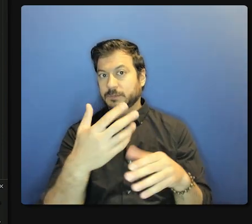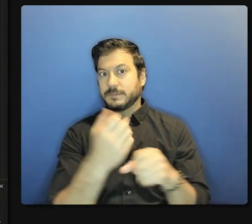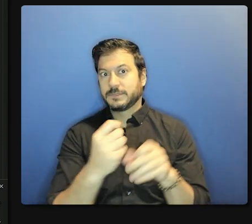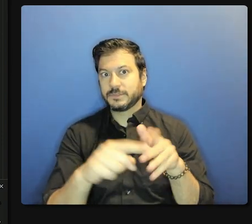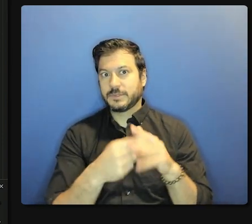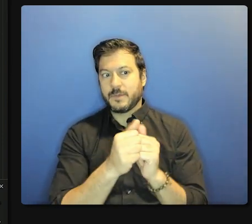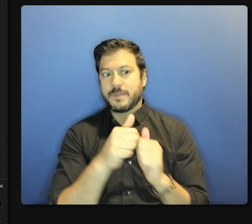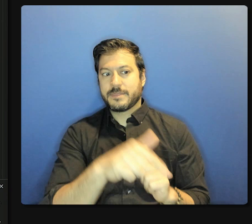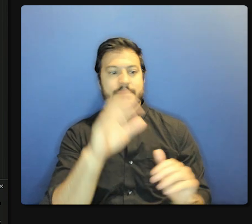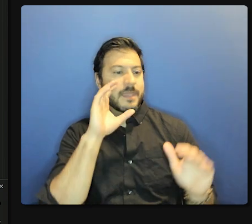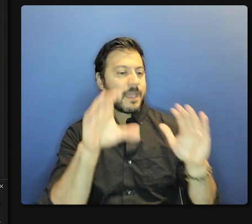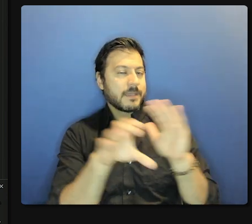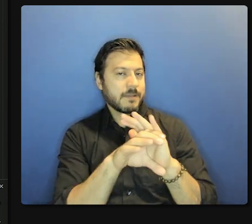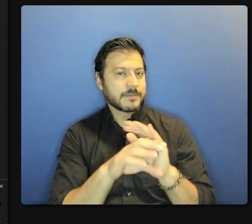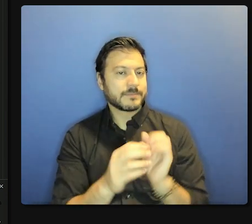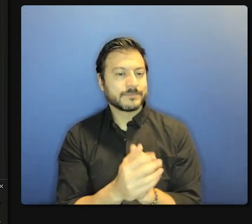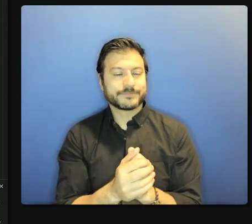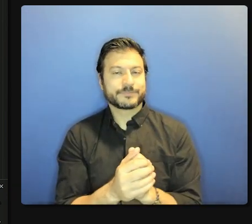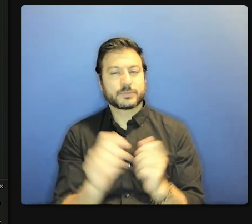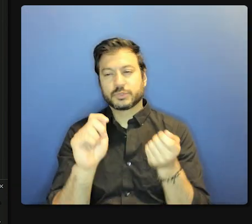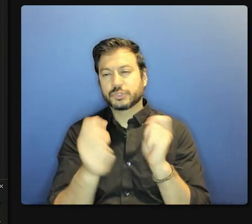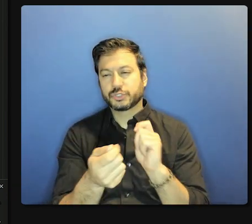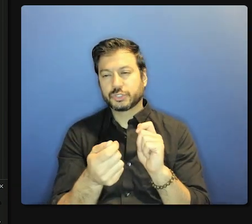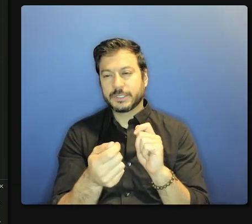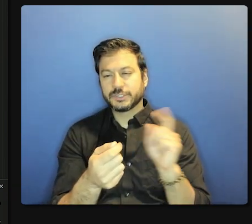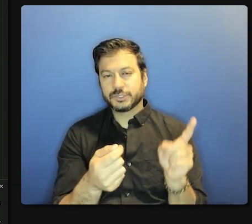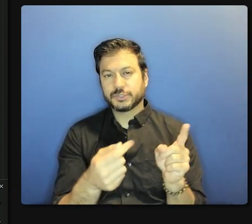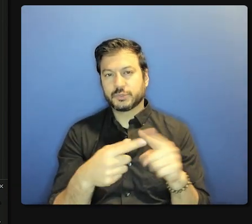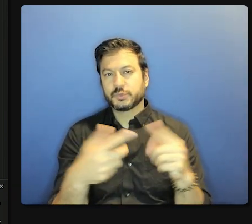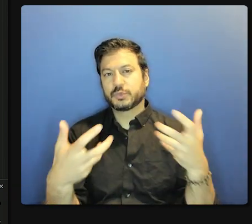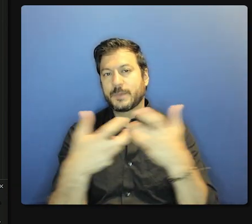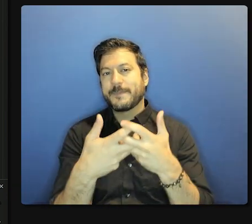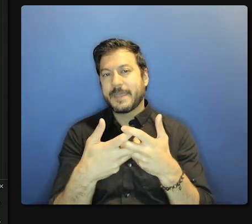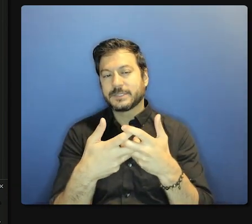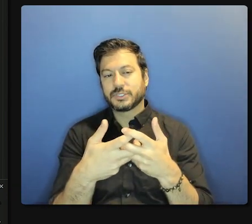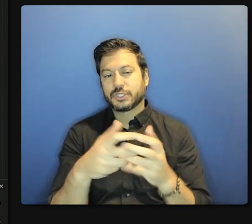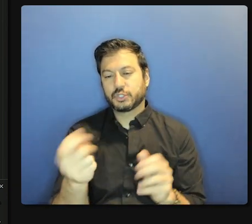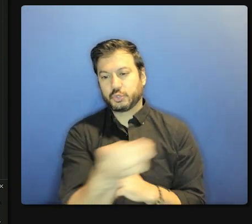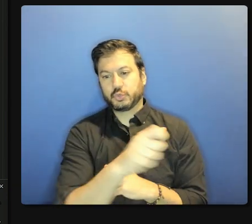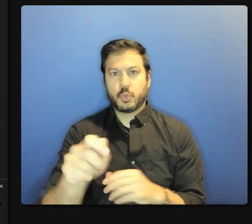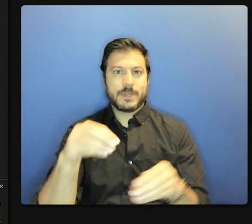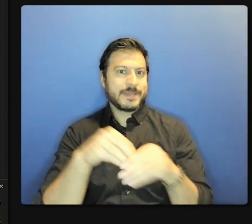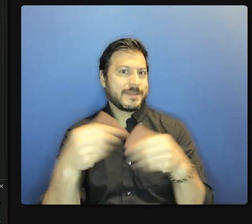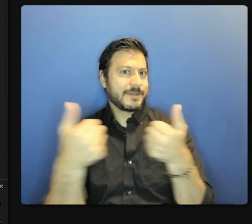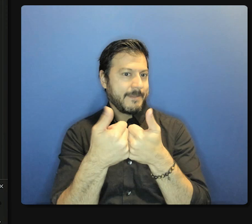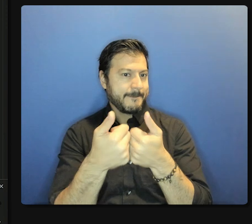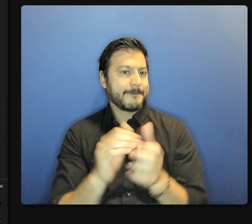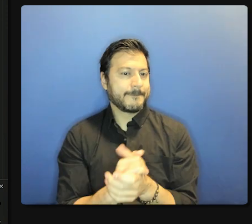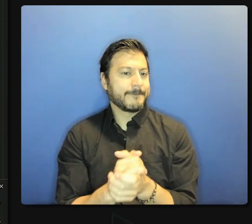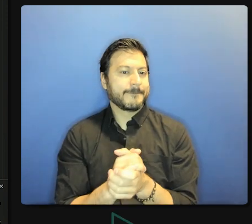Let's get started with this icons layout. We'll change the sword to match the sword of the character in the game.